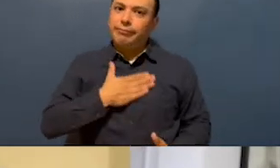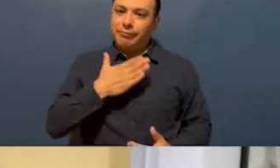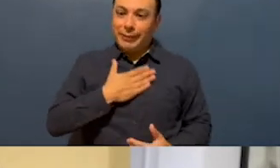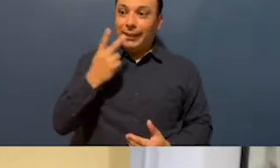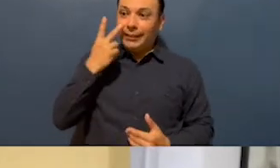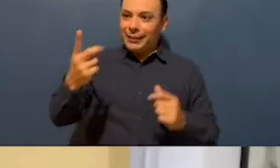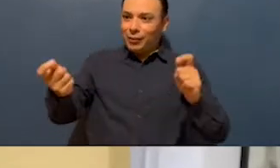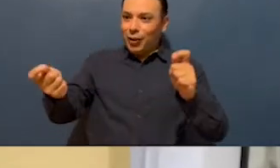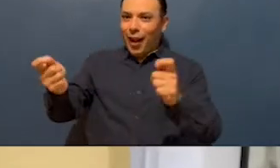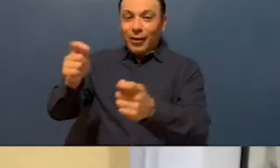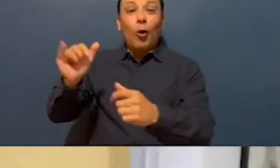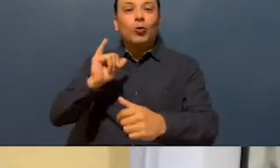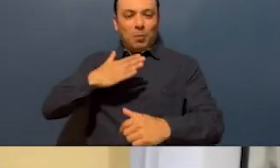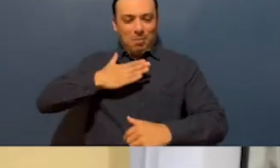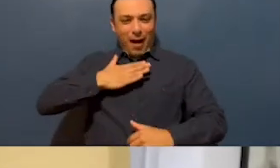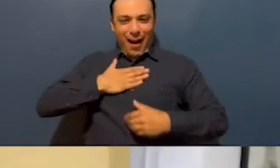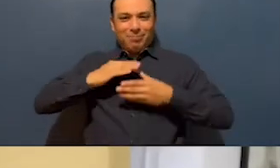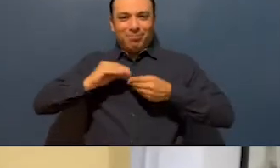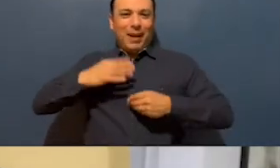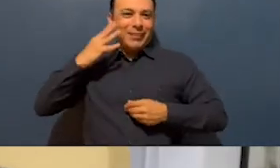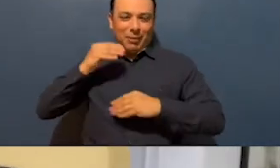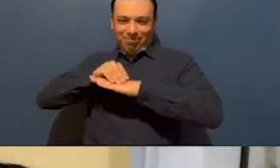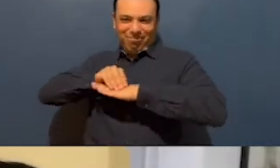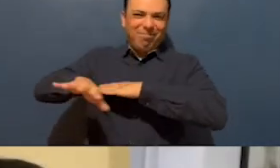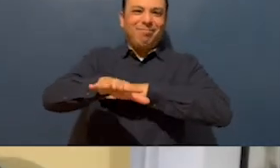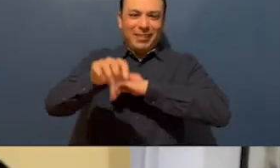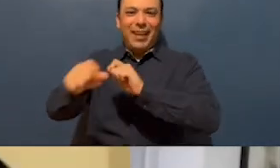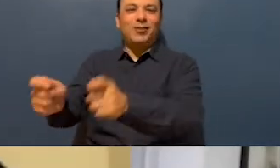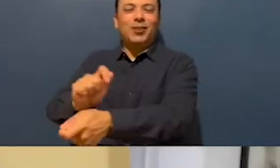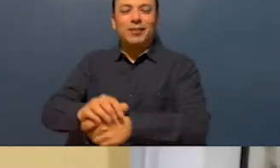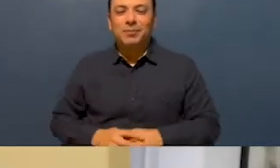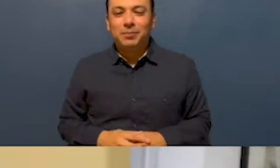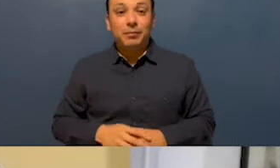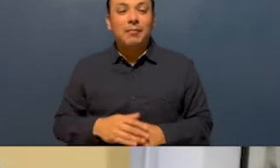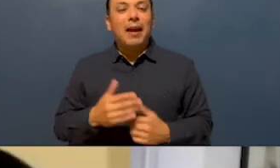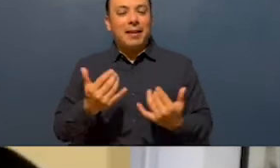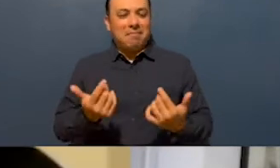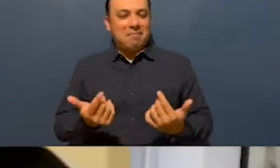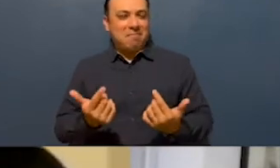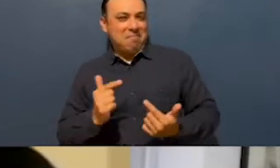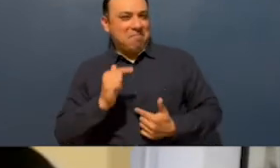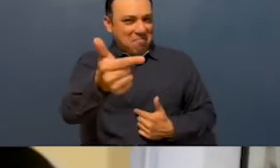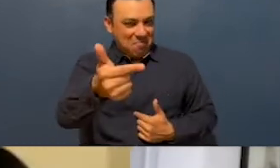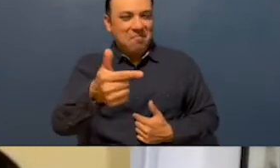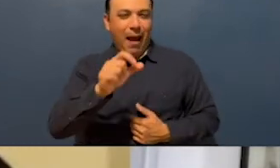watch change happen, and also help create change. Antuan, I have a question for you: What